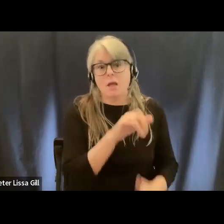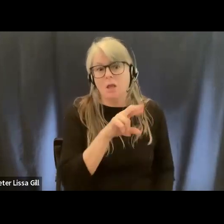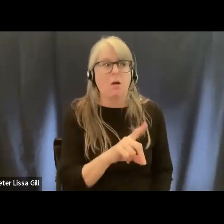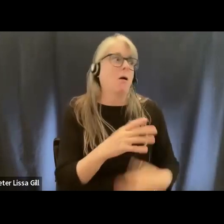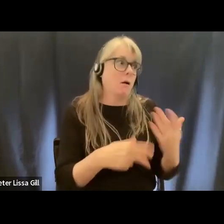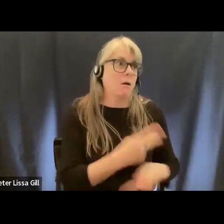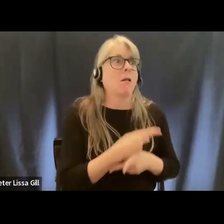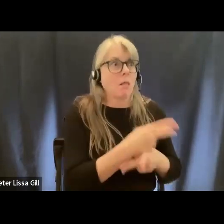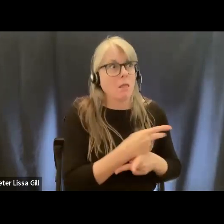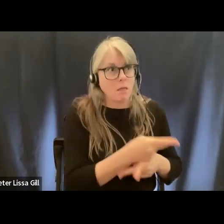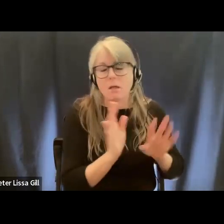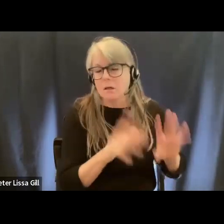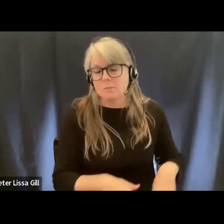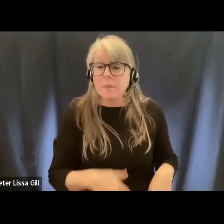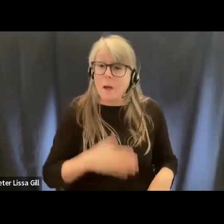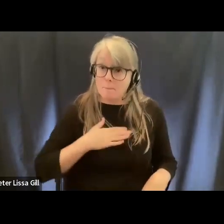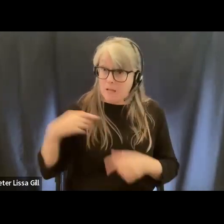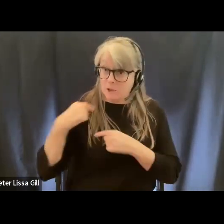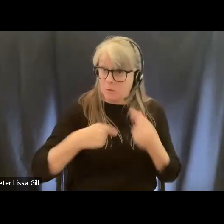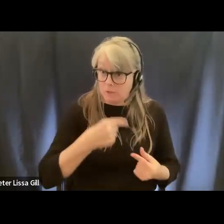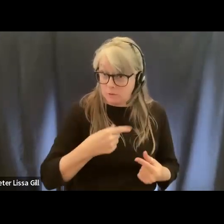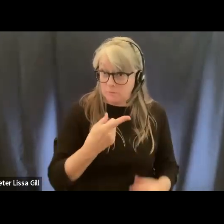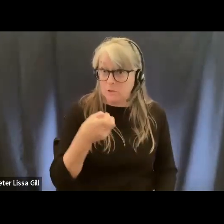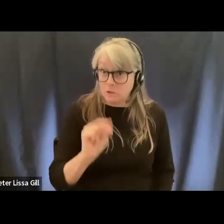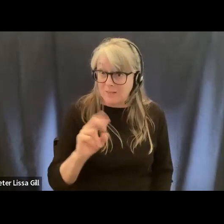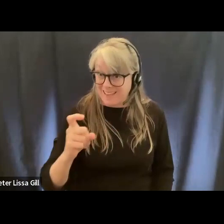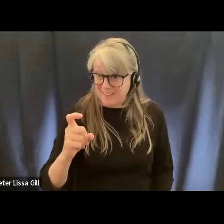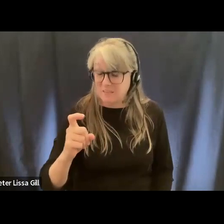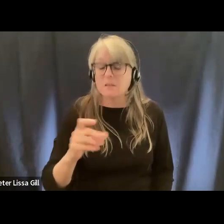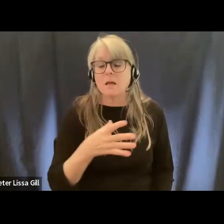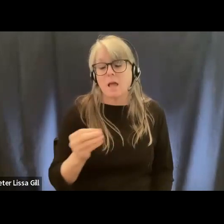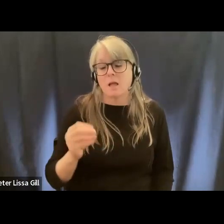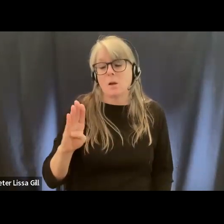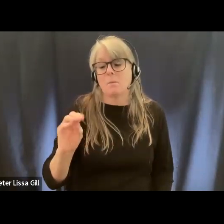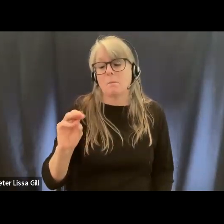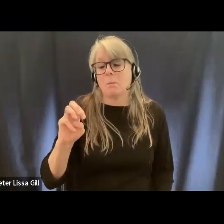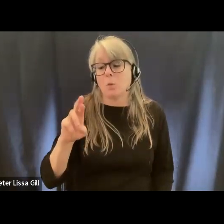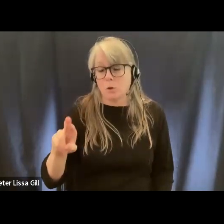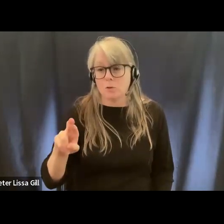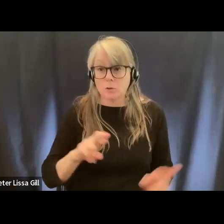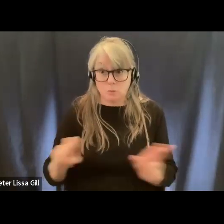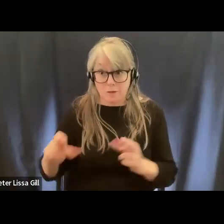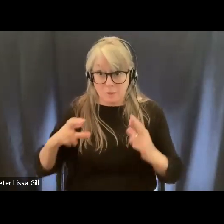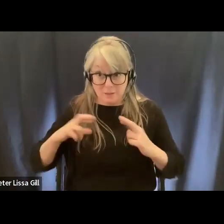So. My generation, Generation X and a lot of the boomers that are getting ready to retire right now are in that.